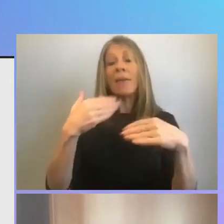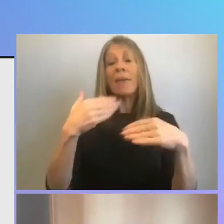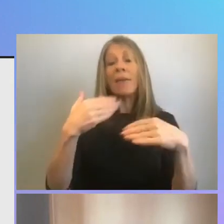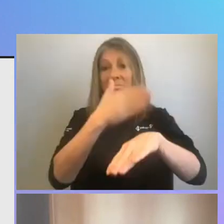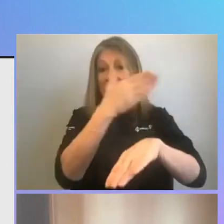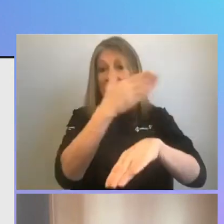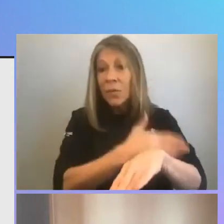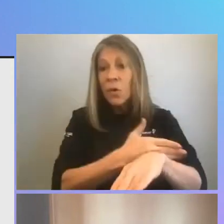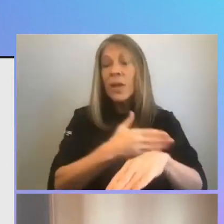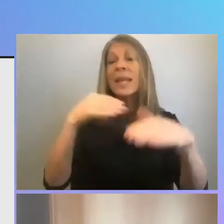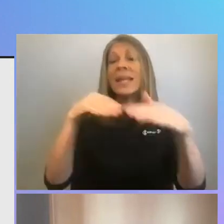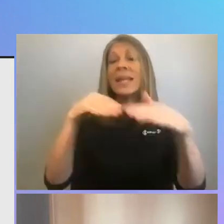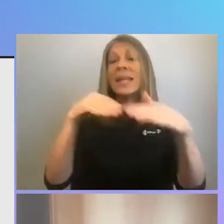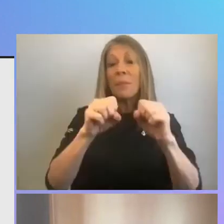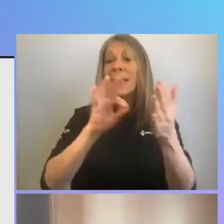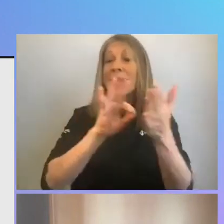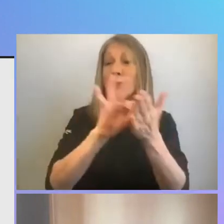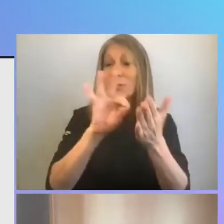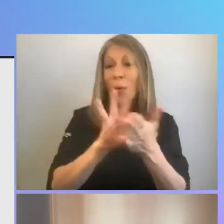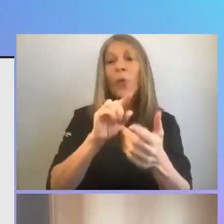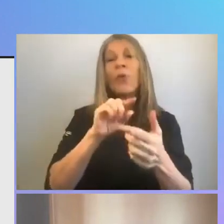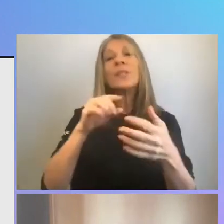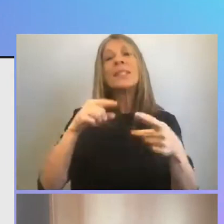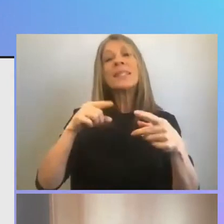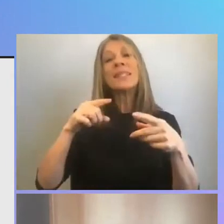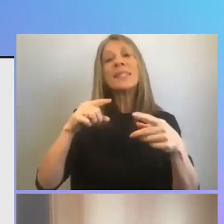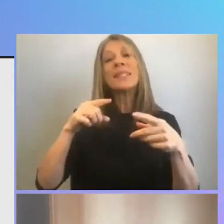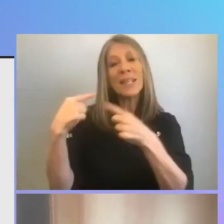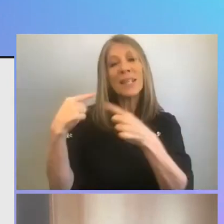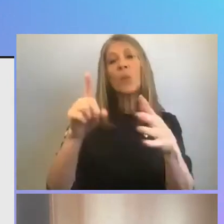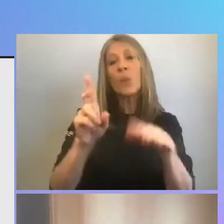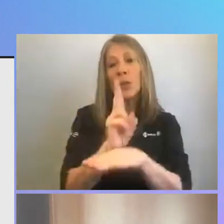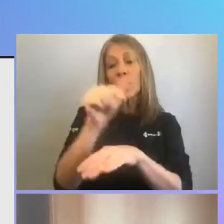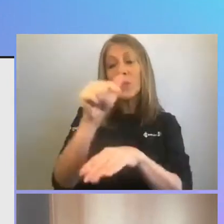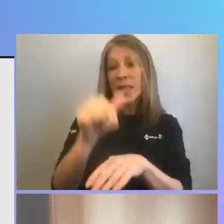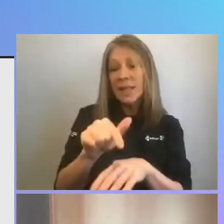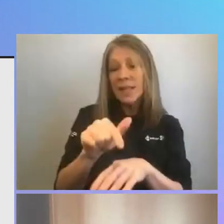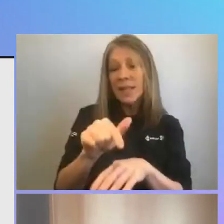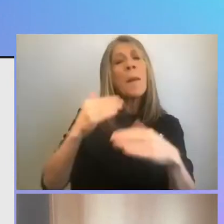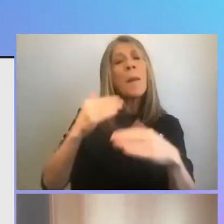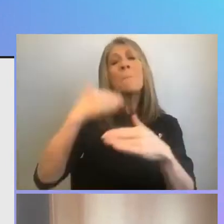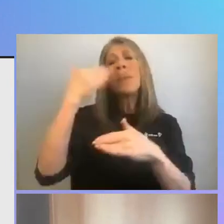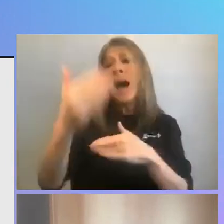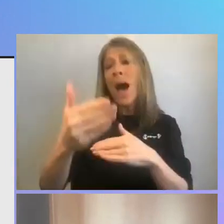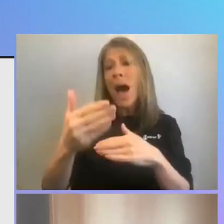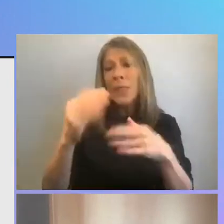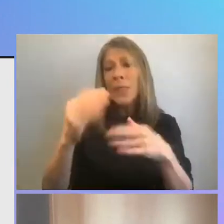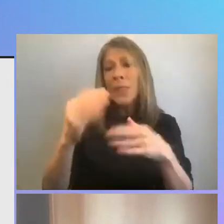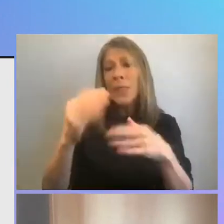scores since we leveraged them. Um, so beyond the metrics, you know, there's been an enhanced awareness and understanding of